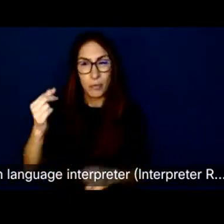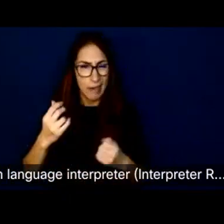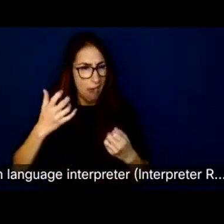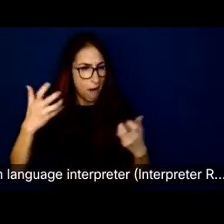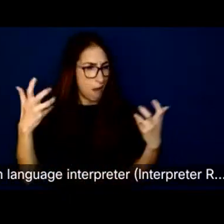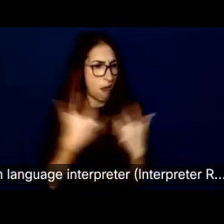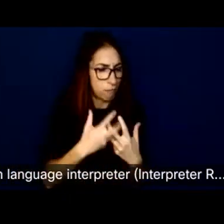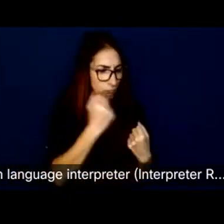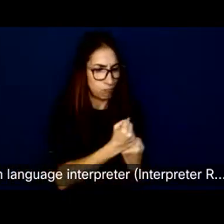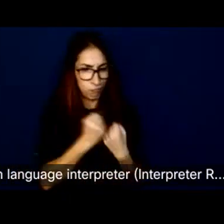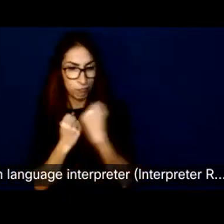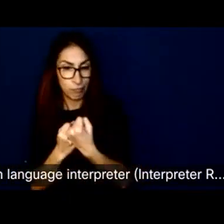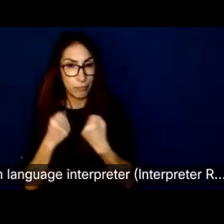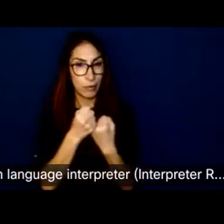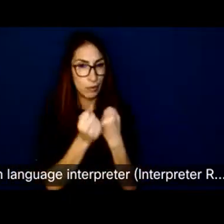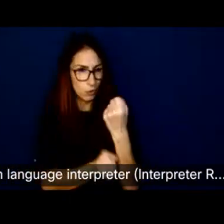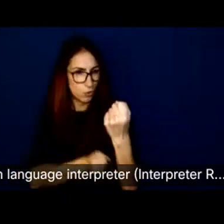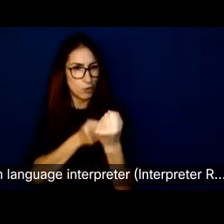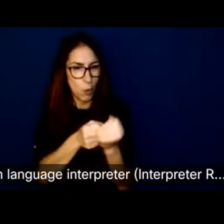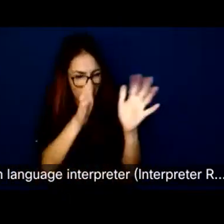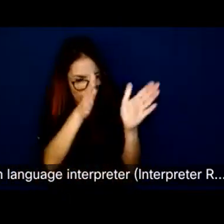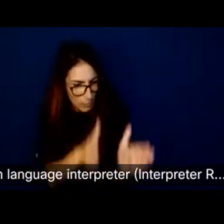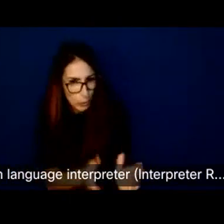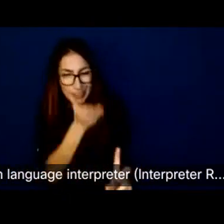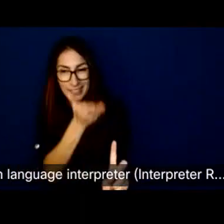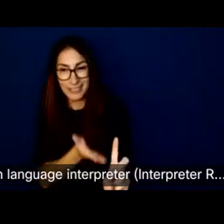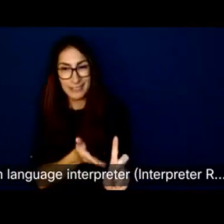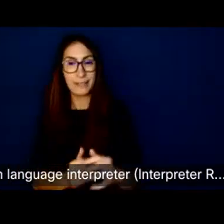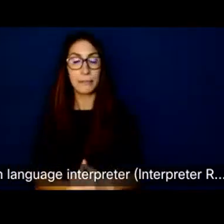feel supported. Again, I'm going to stress best care practice is